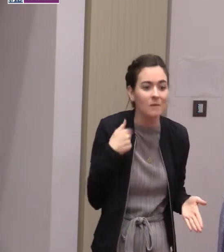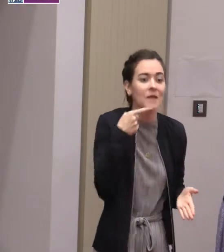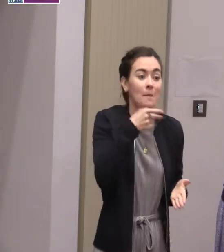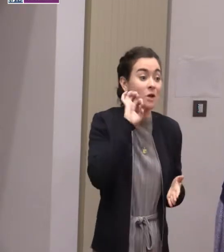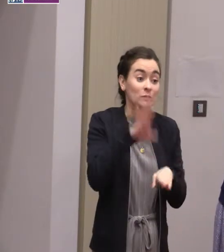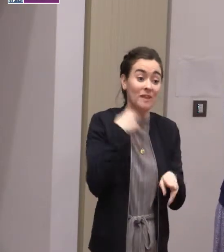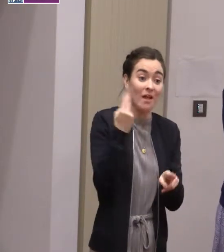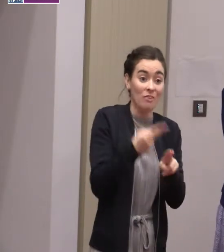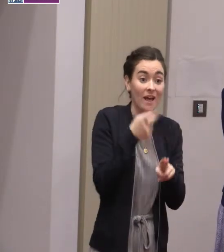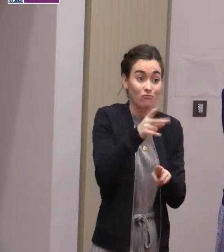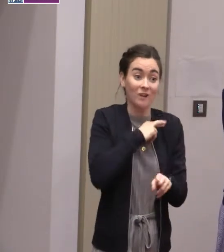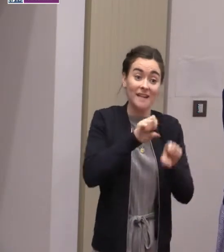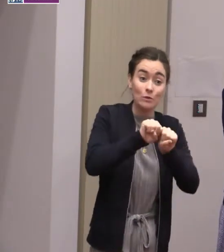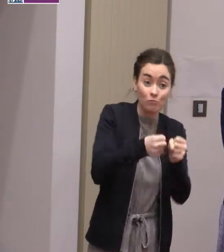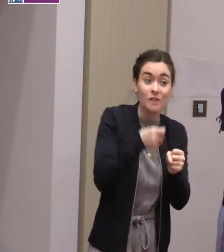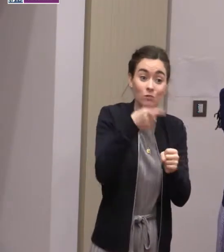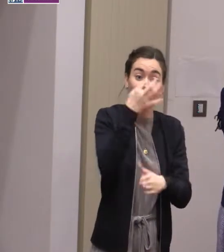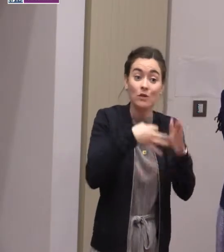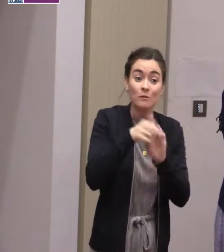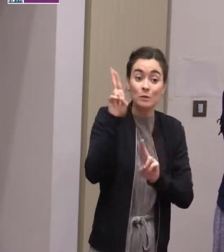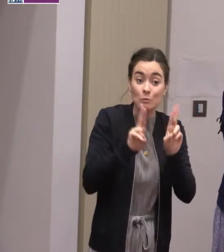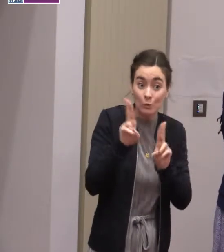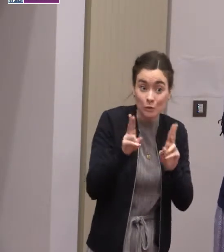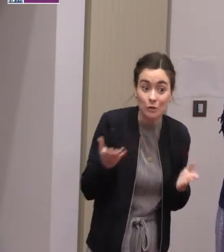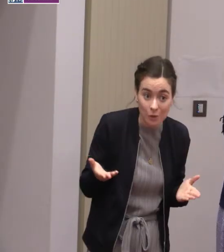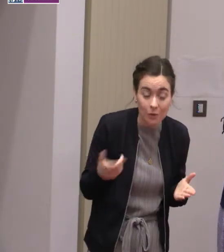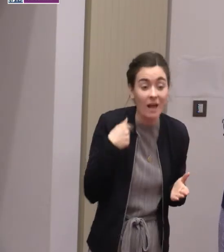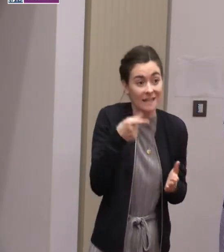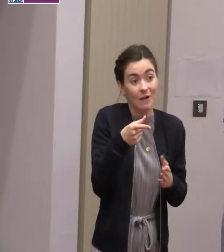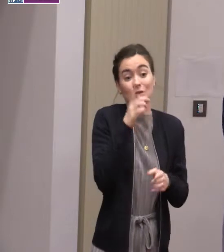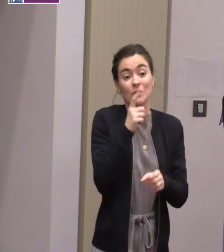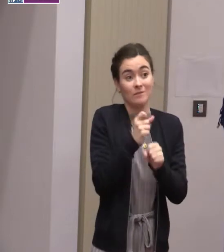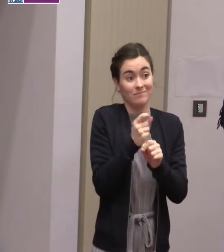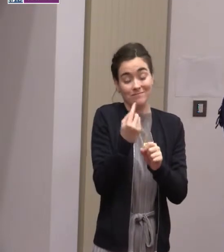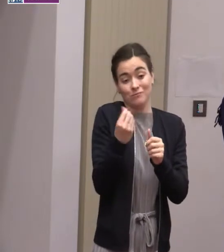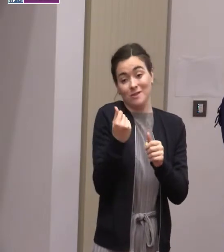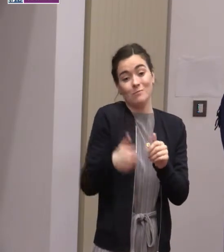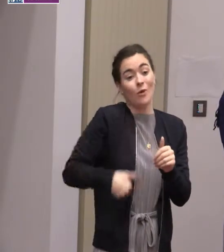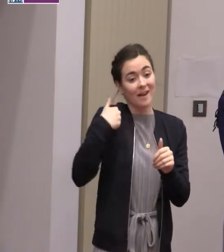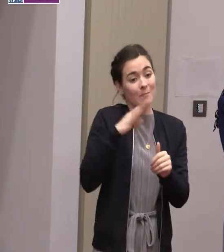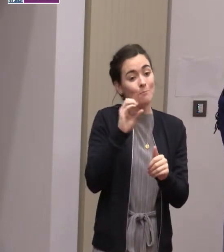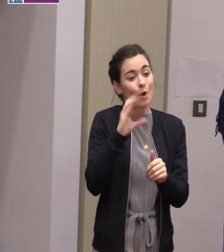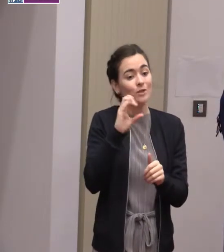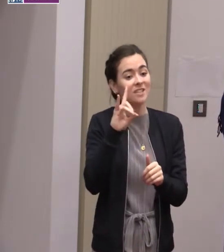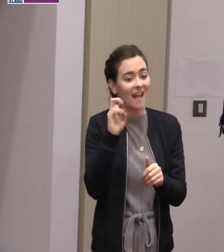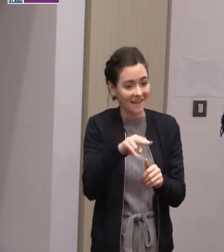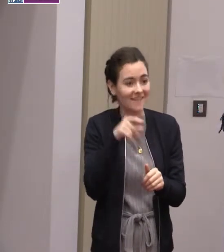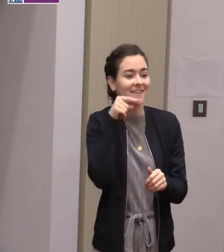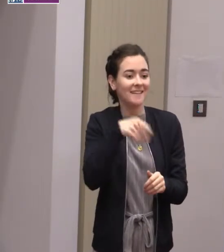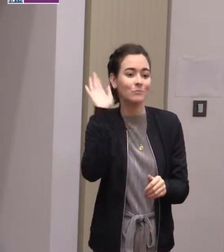I am drawing quite a lot from the presentation earlier, where he talked about gaps in what